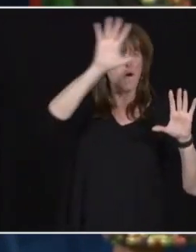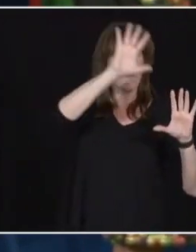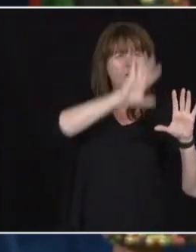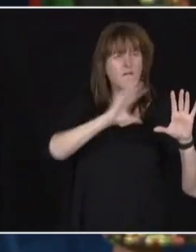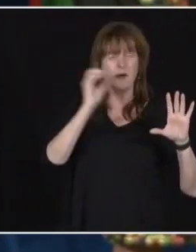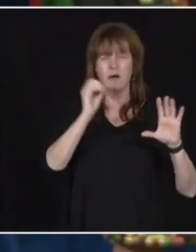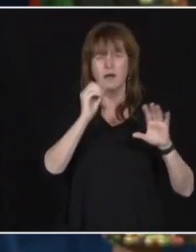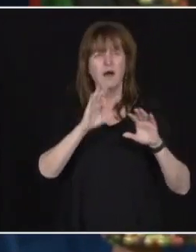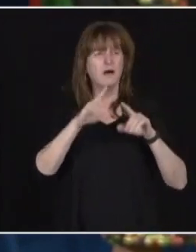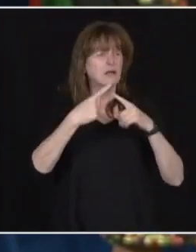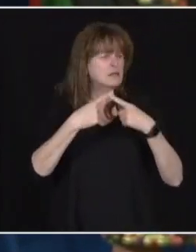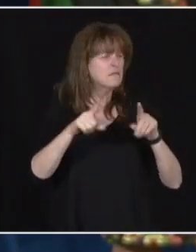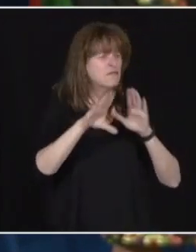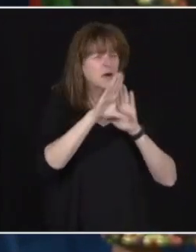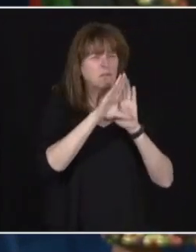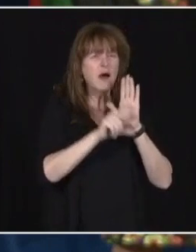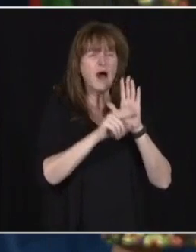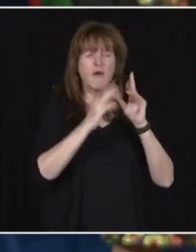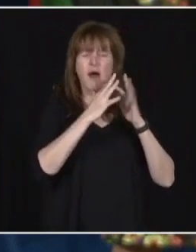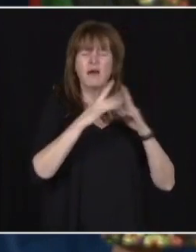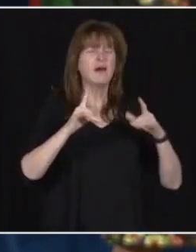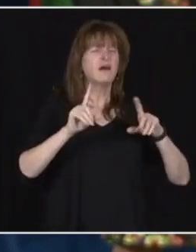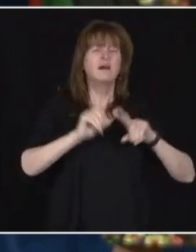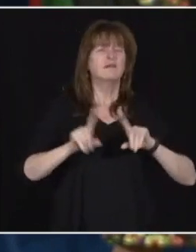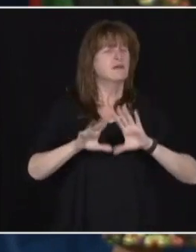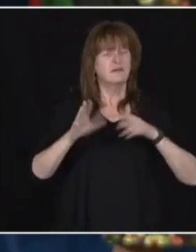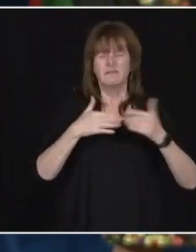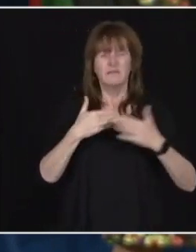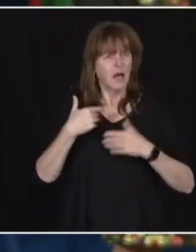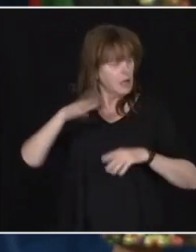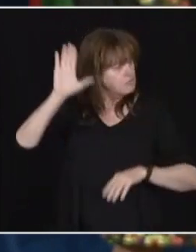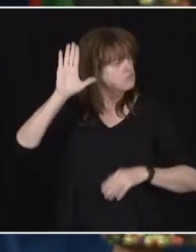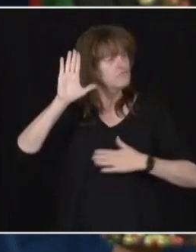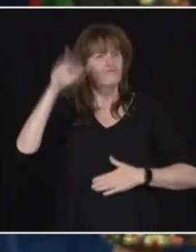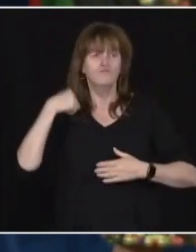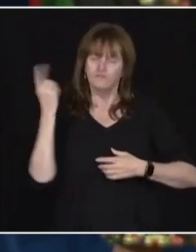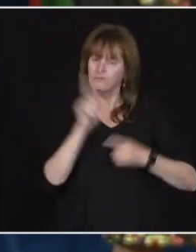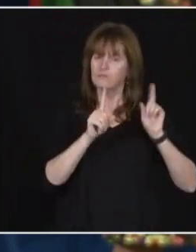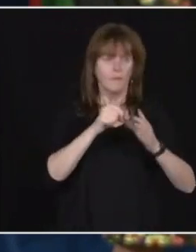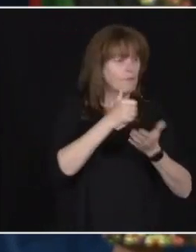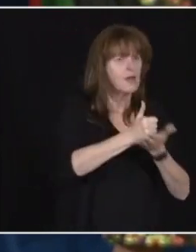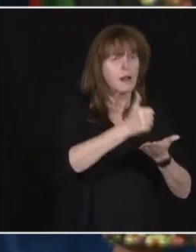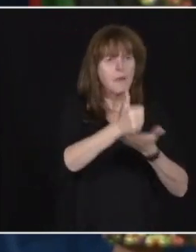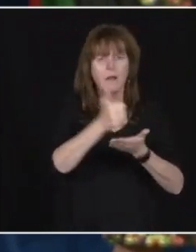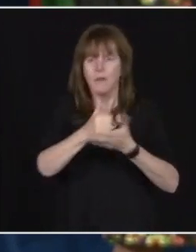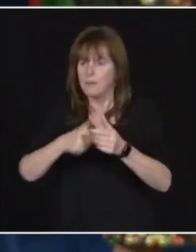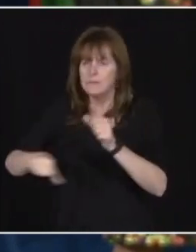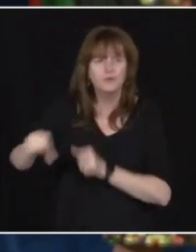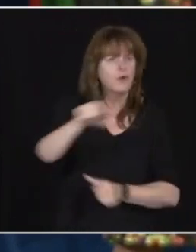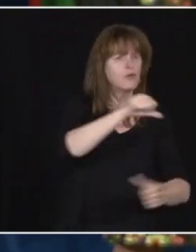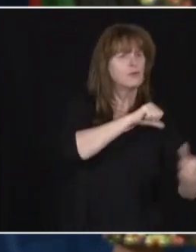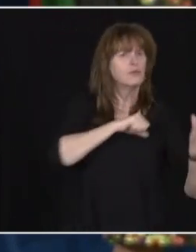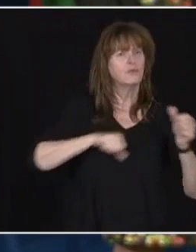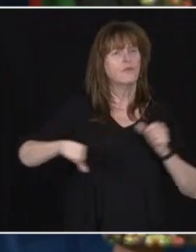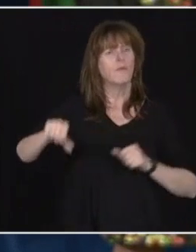People from every walk of life, from every corner of the province looking out for each other. And doing their part in this fight.